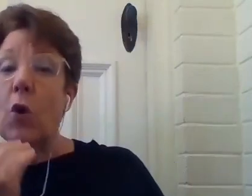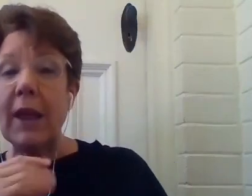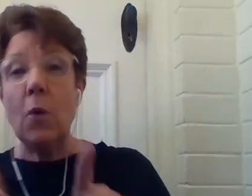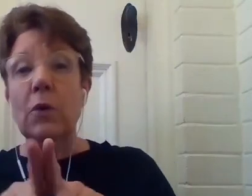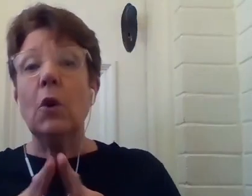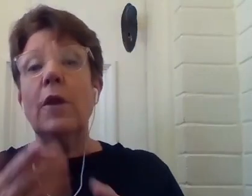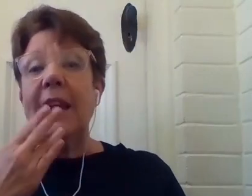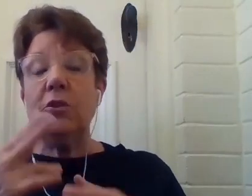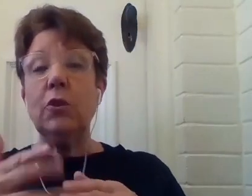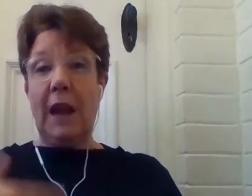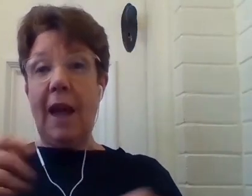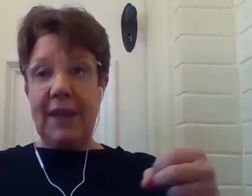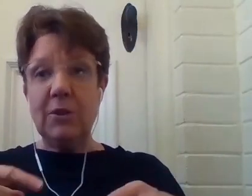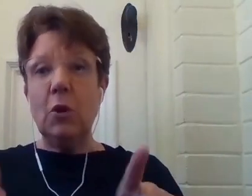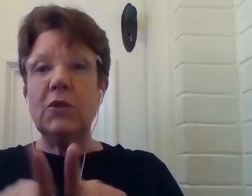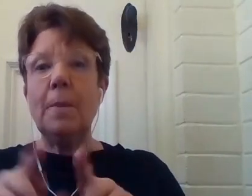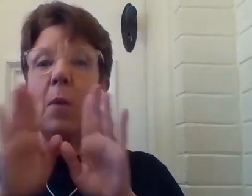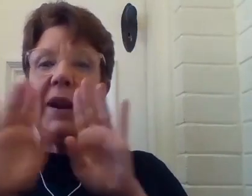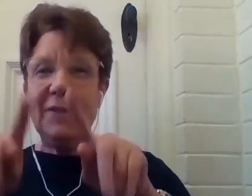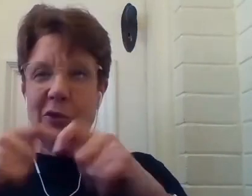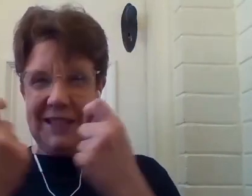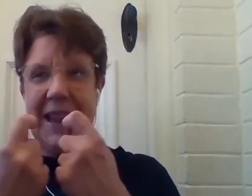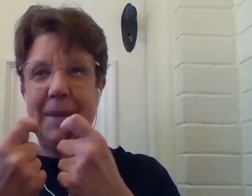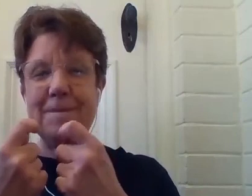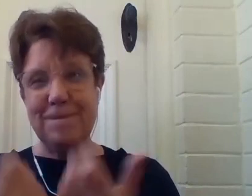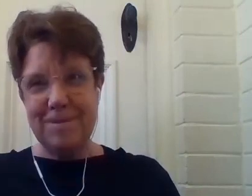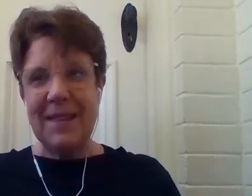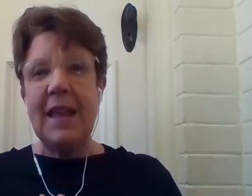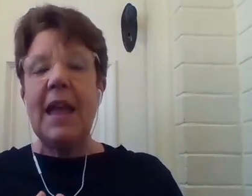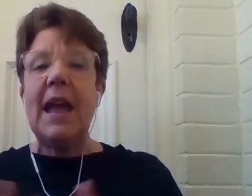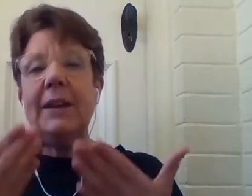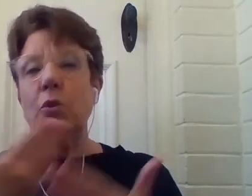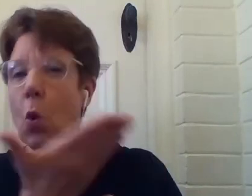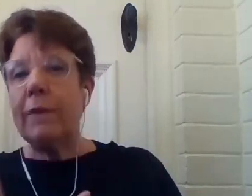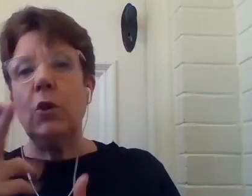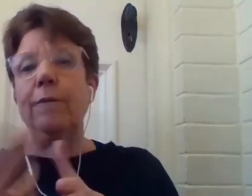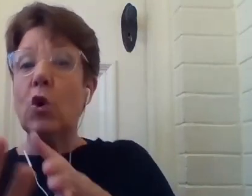captioner and everyone behind the scenes. Thank for joining us. Hope